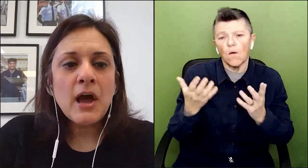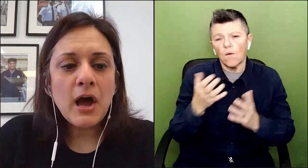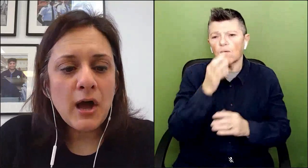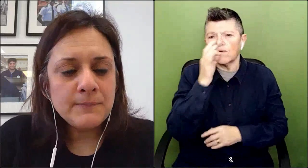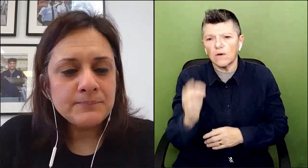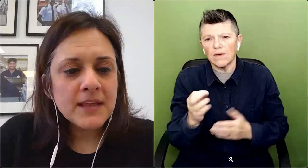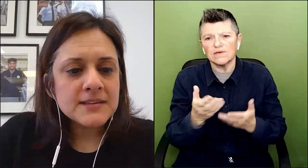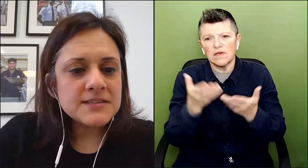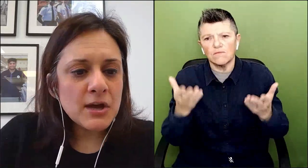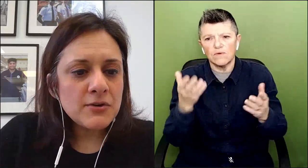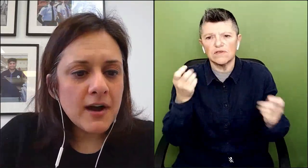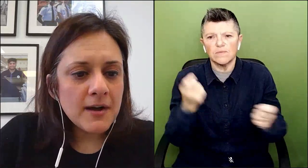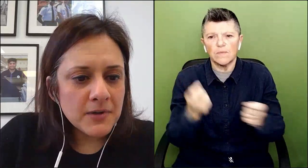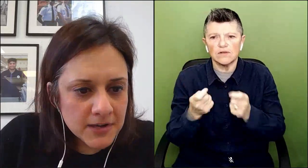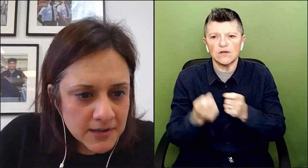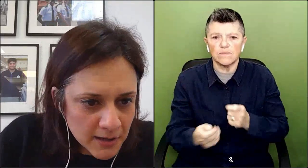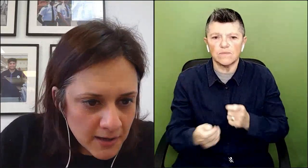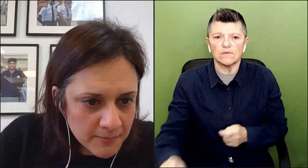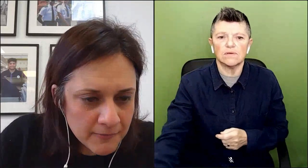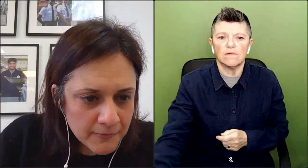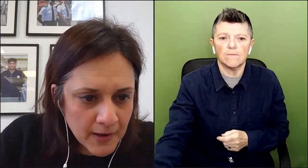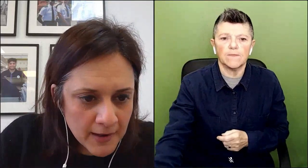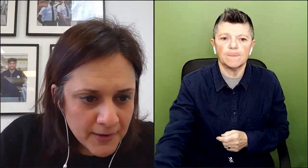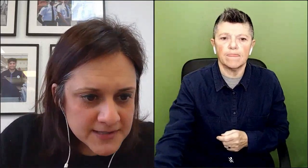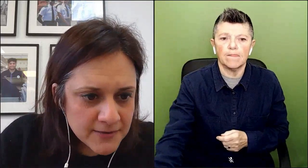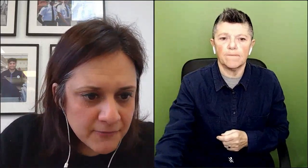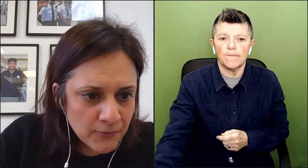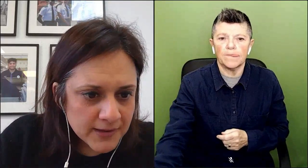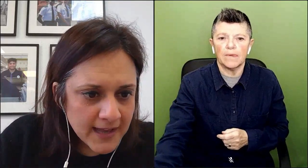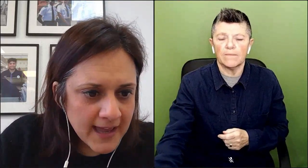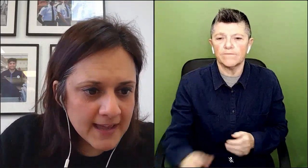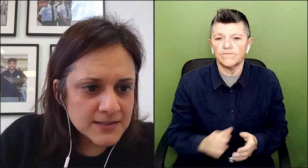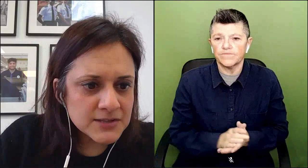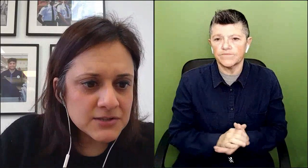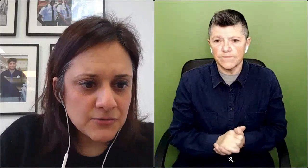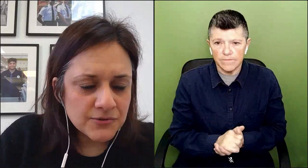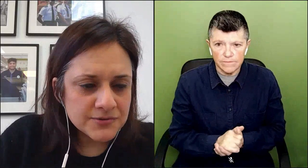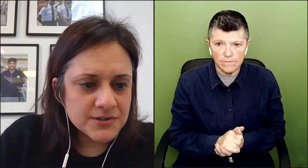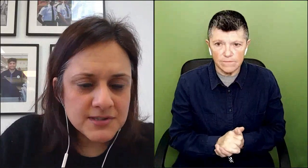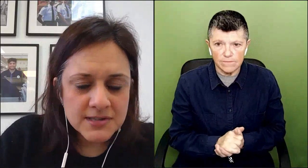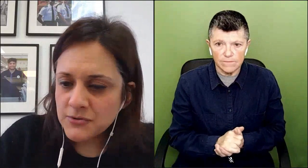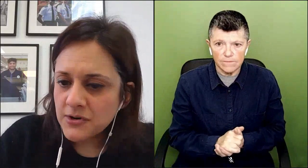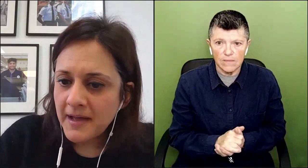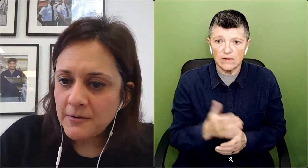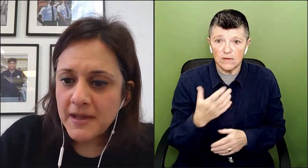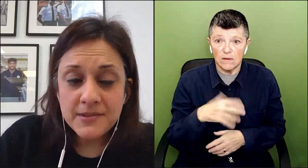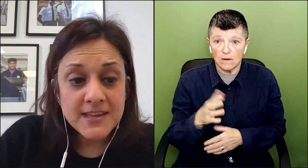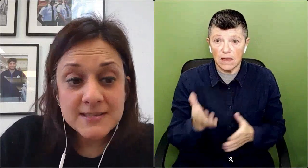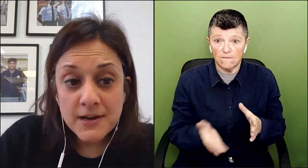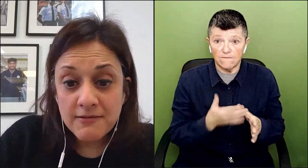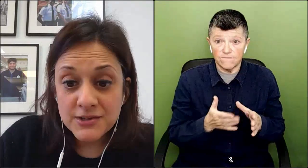So I'm going to come first of all here to Dawn just to talk about maybe the experience